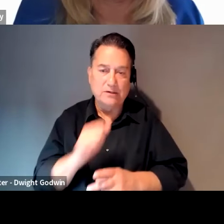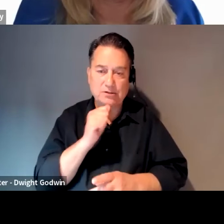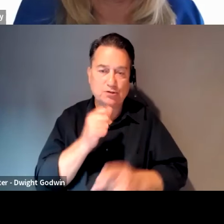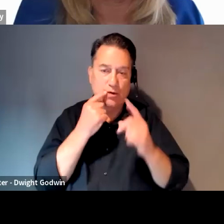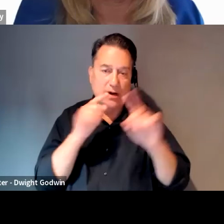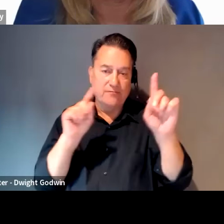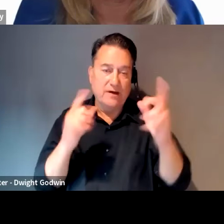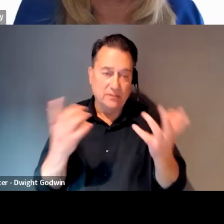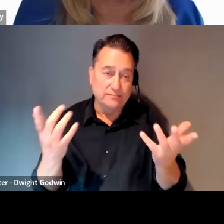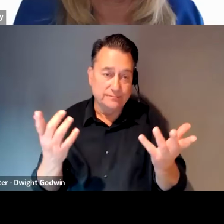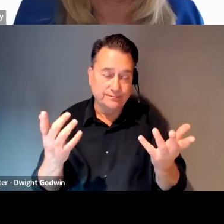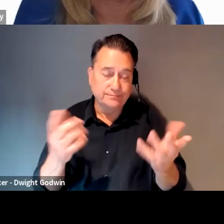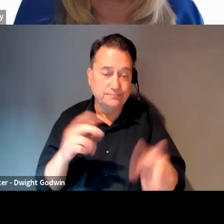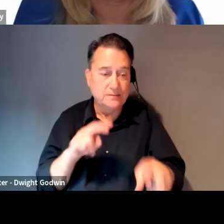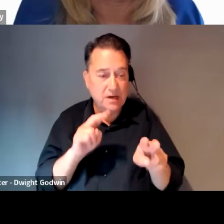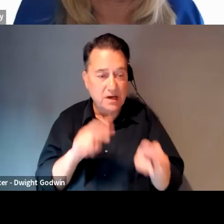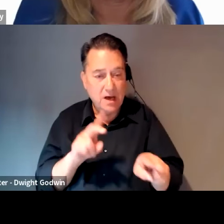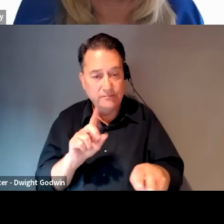Again, look at the data, look at your slides.